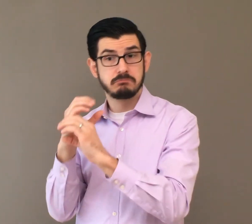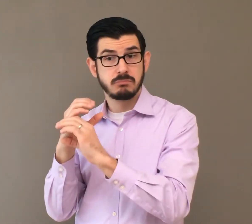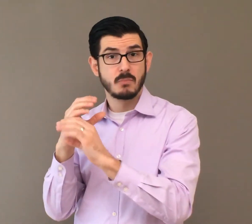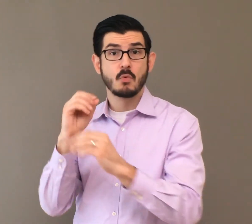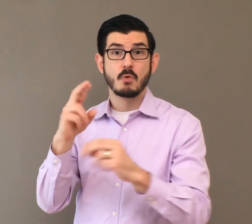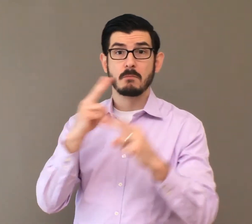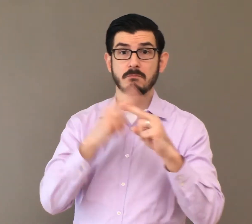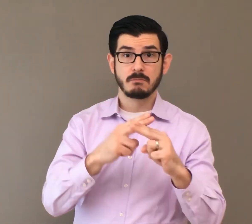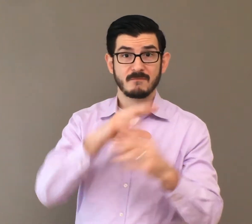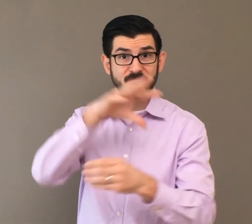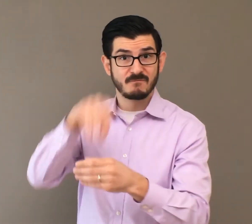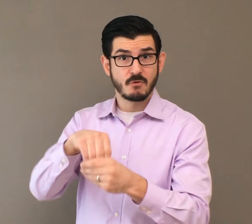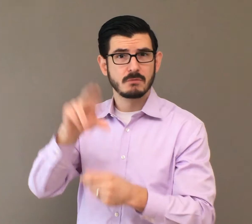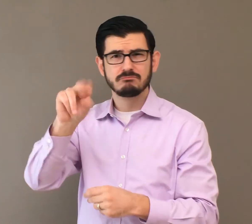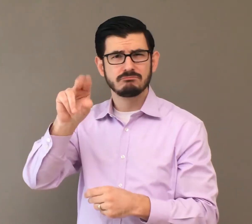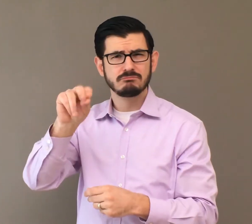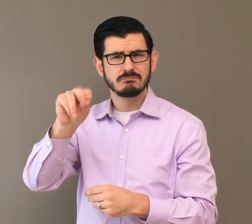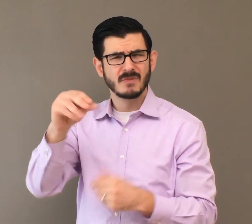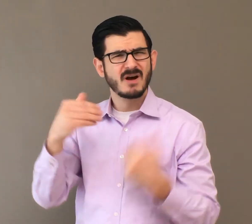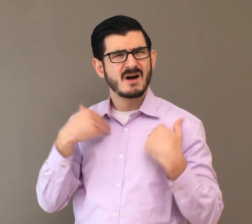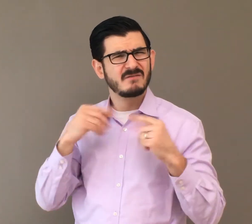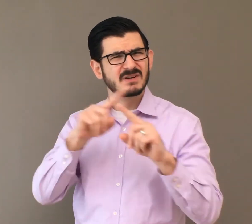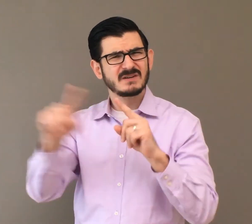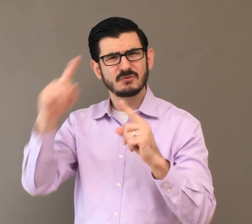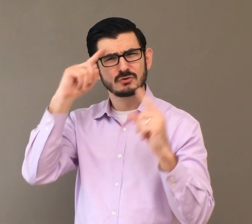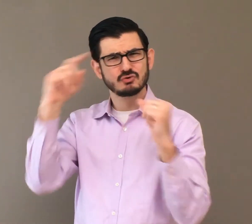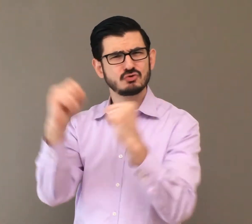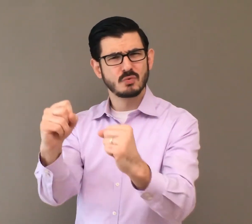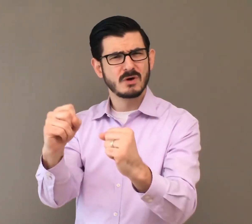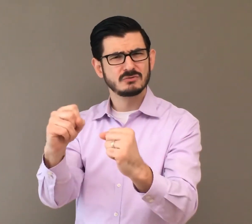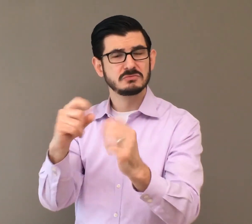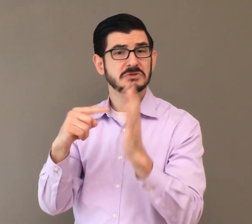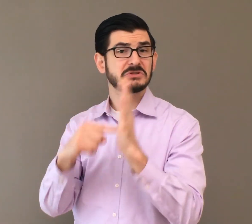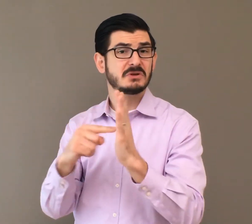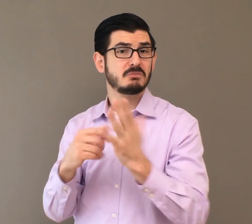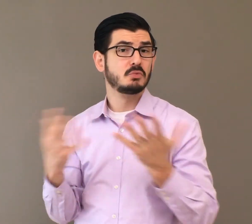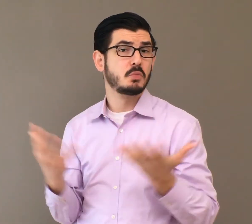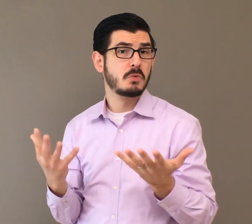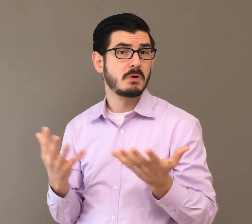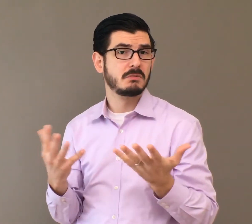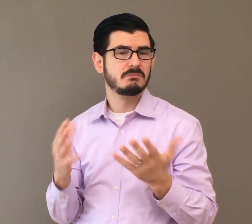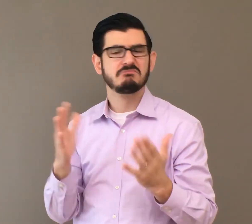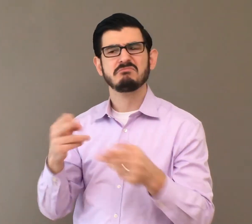Some websites, content and services can be preferred over other traffic using other strategies,